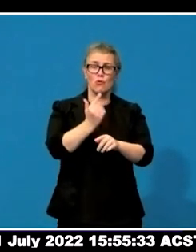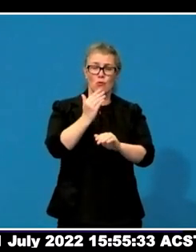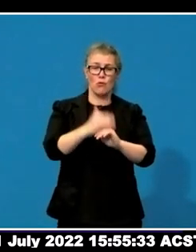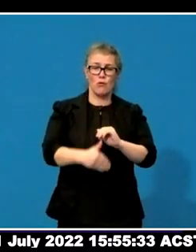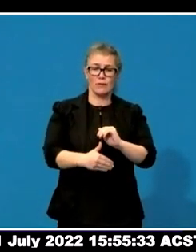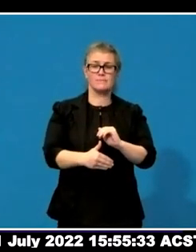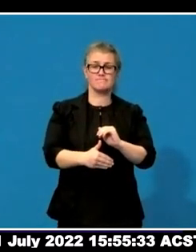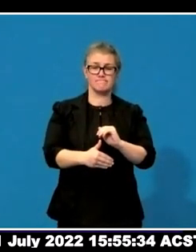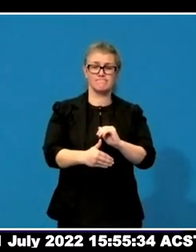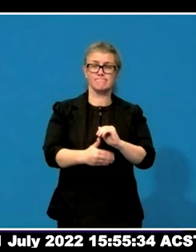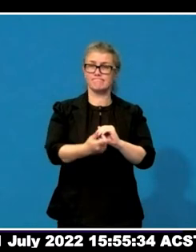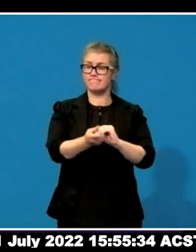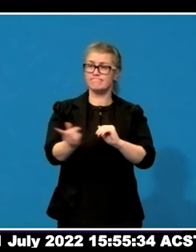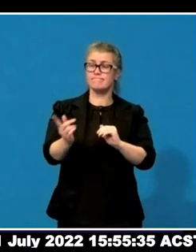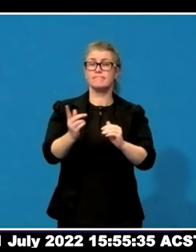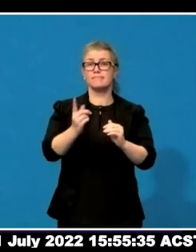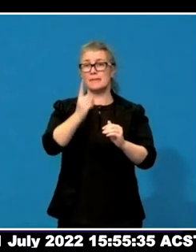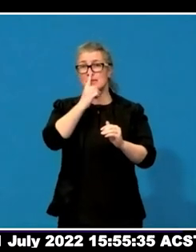with NDIS from some of the people you deal with.